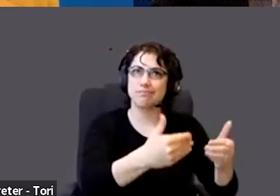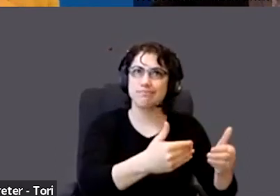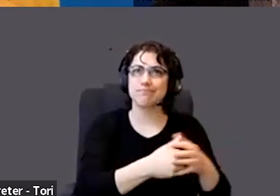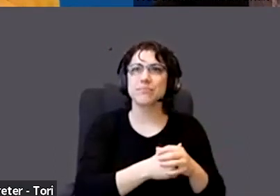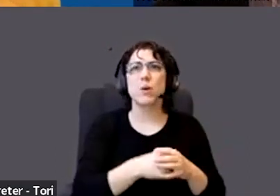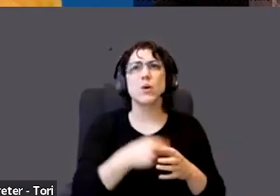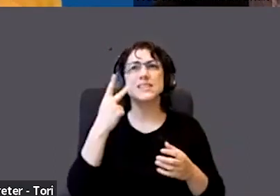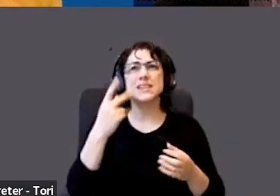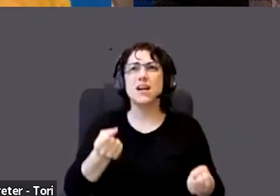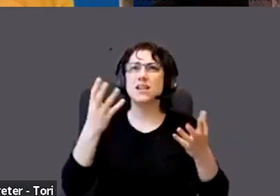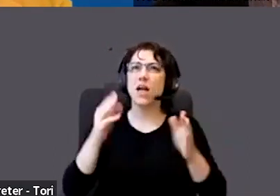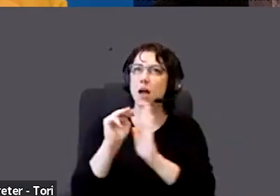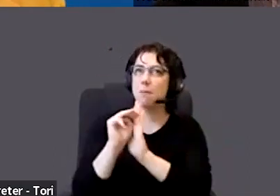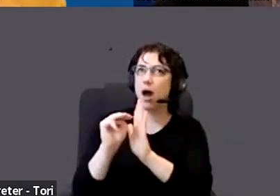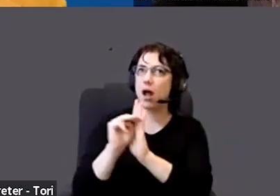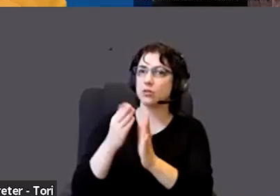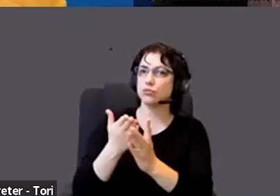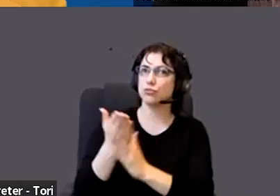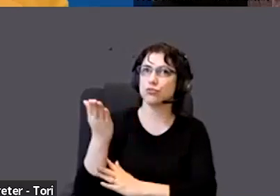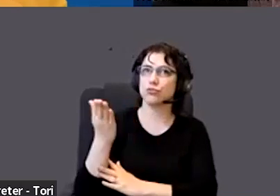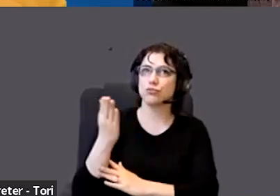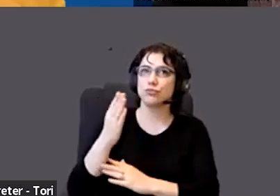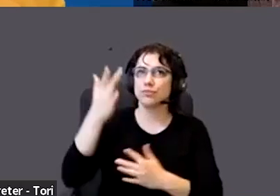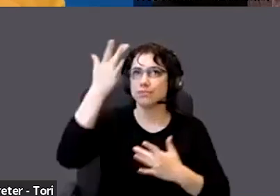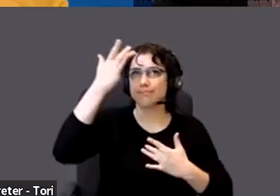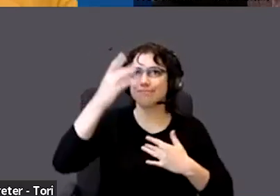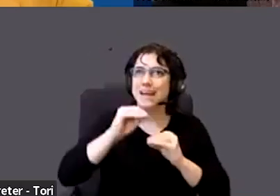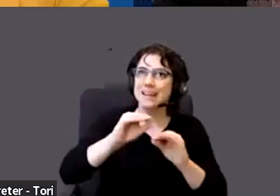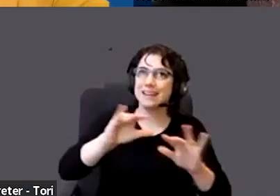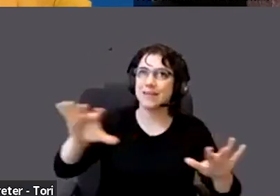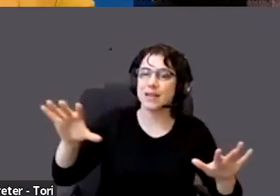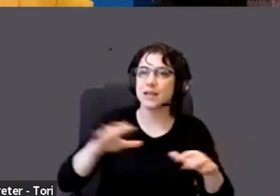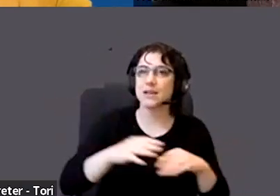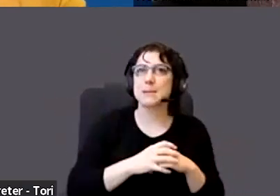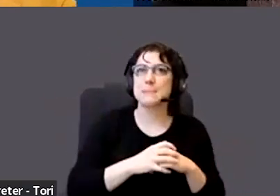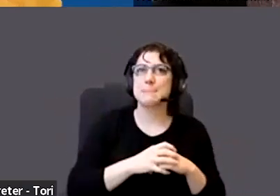over this pandemic, if they're at the national level, but it's sort of like, you know, one area of the country is